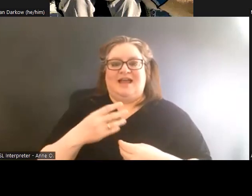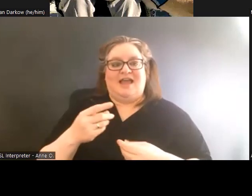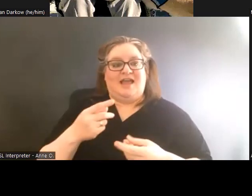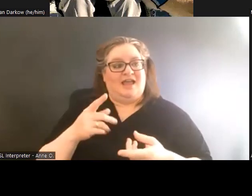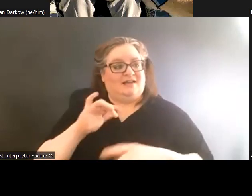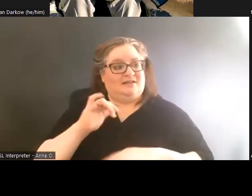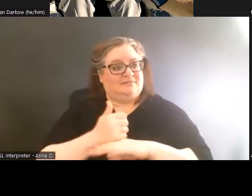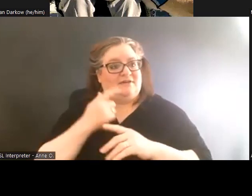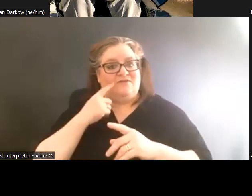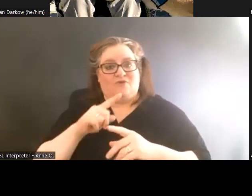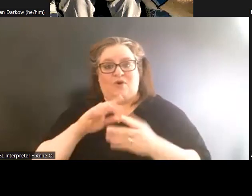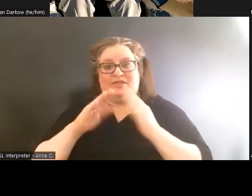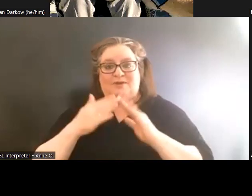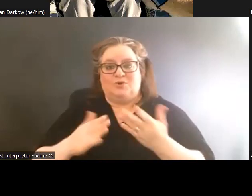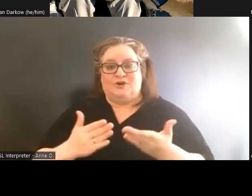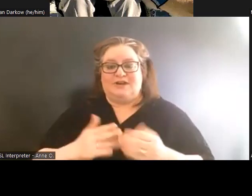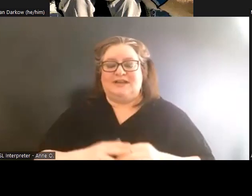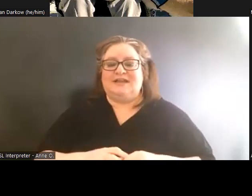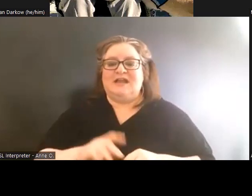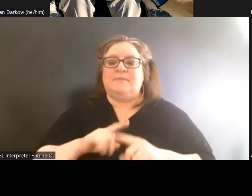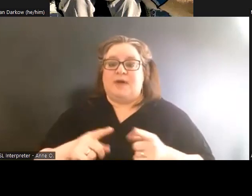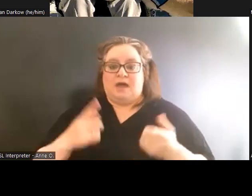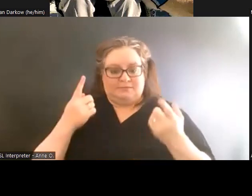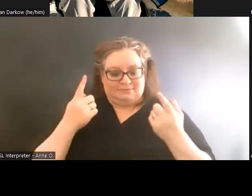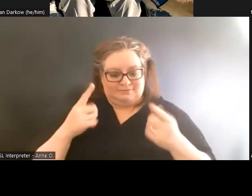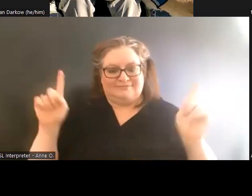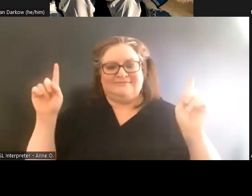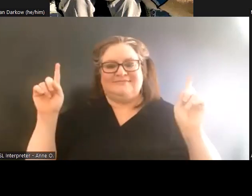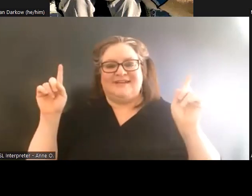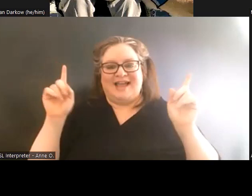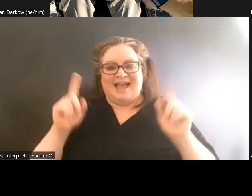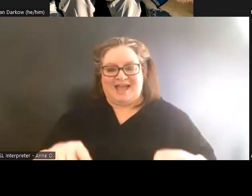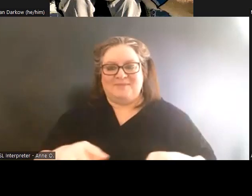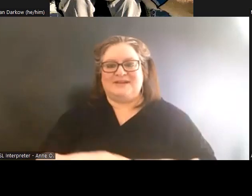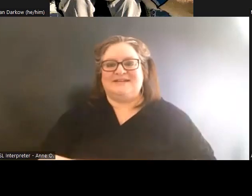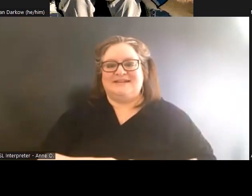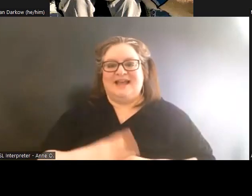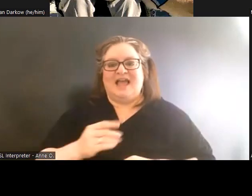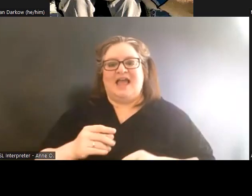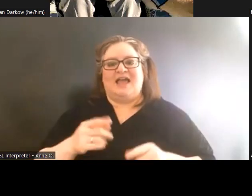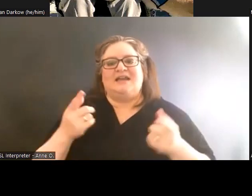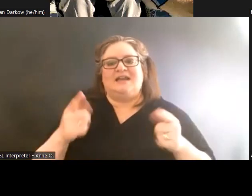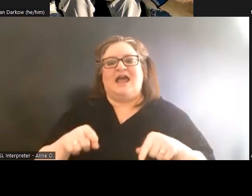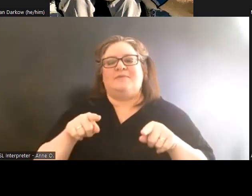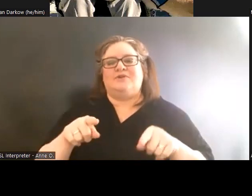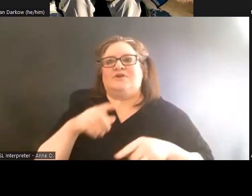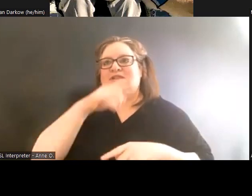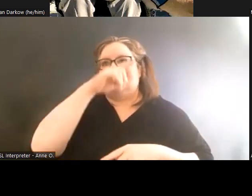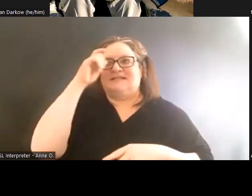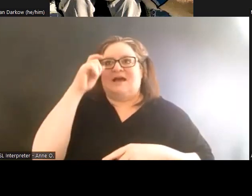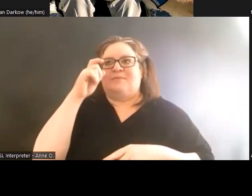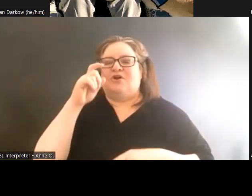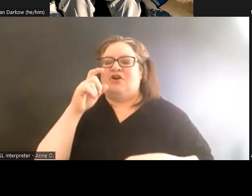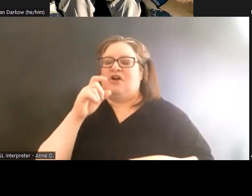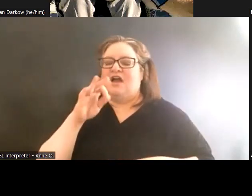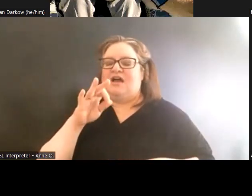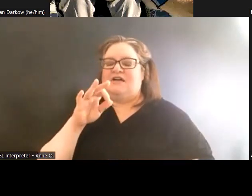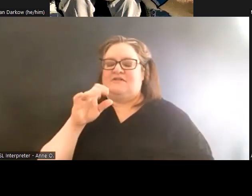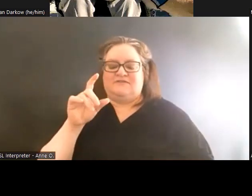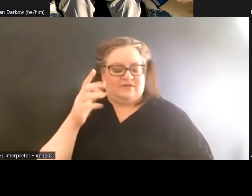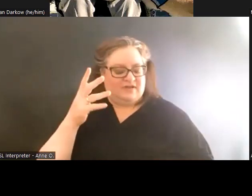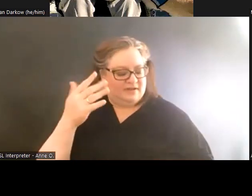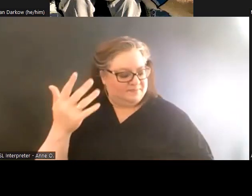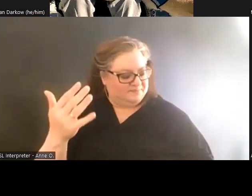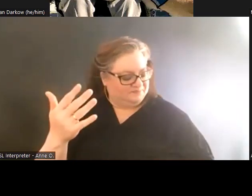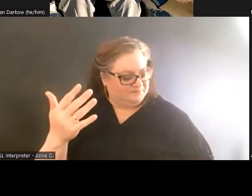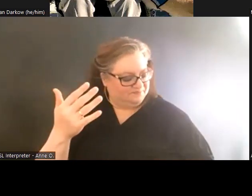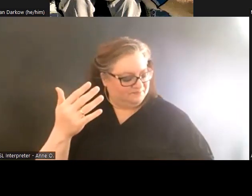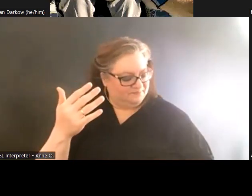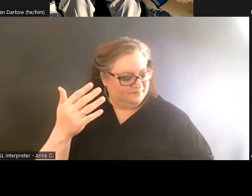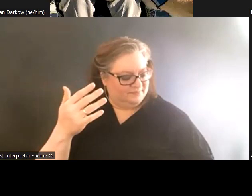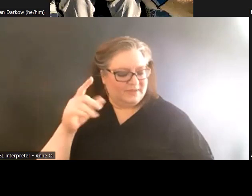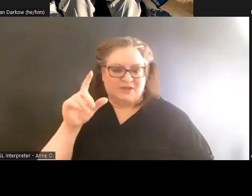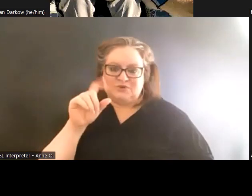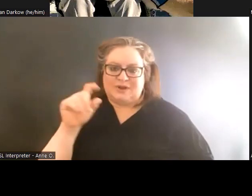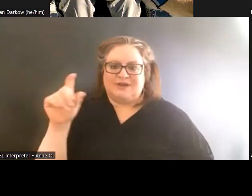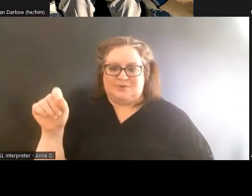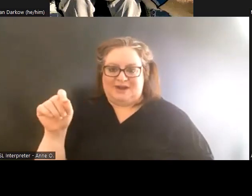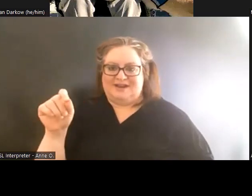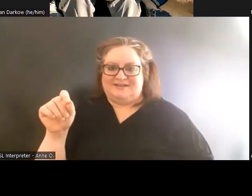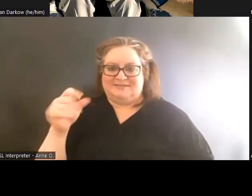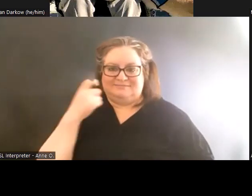But it did happen and it happened in the summer of 2020.